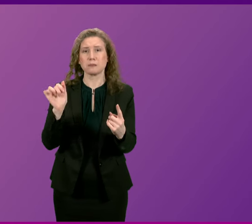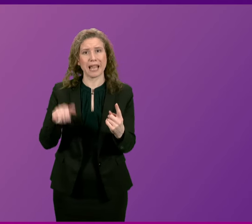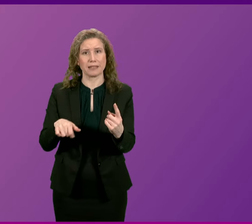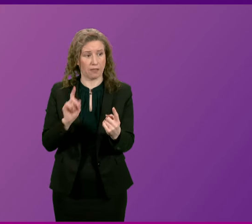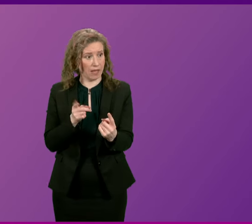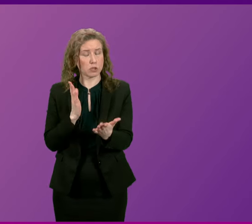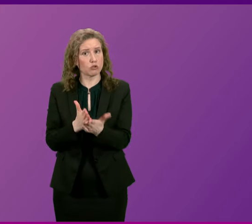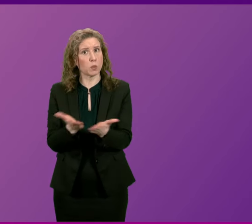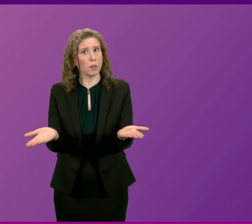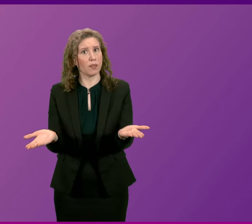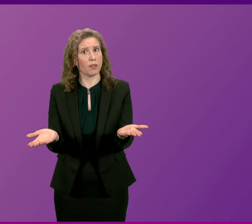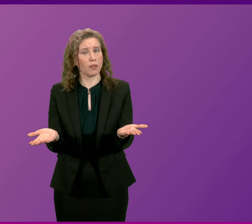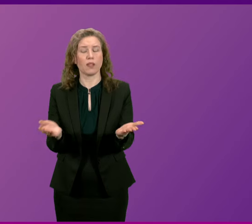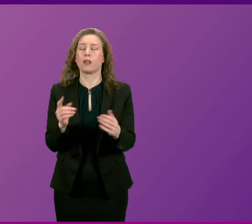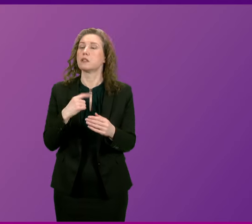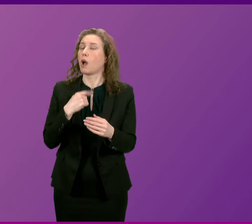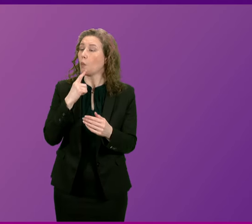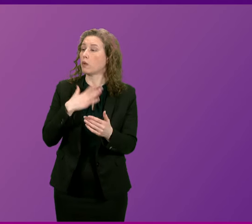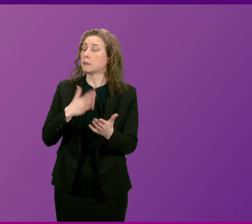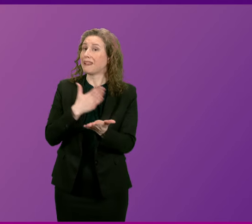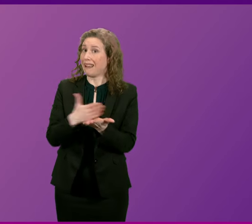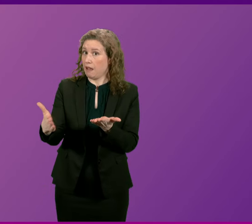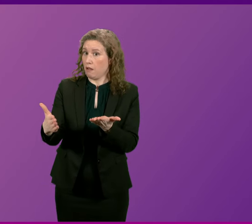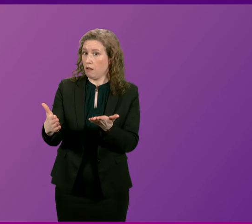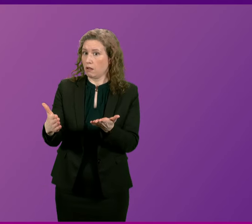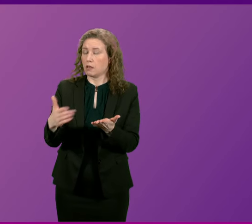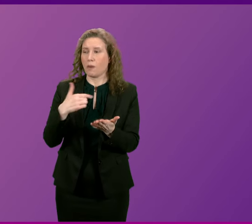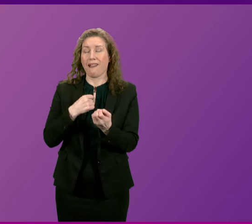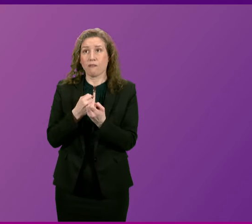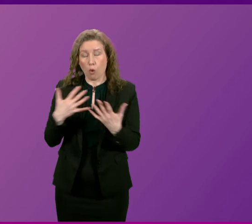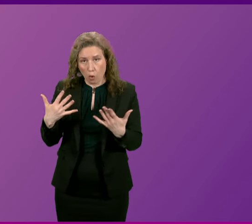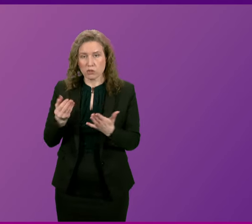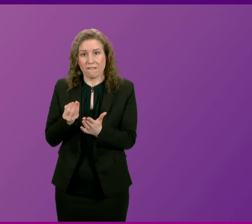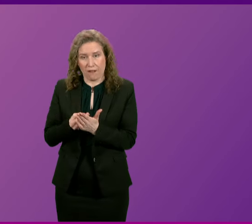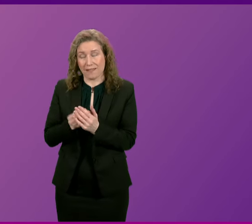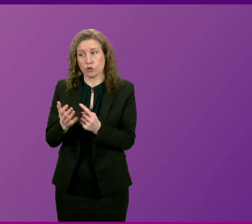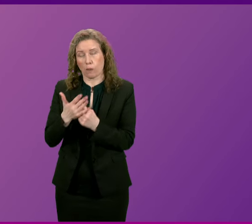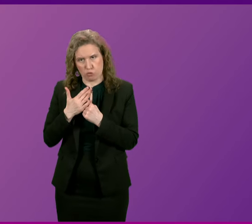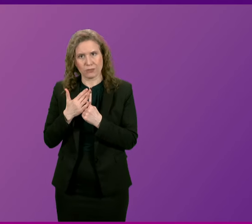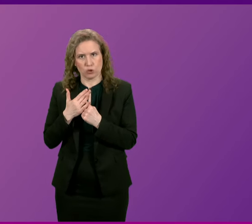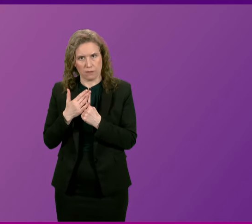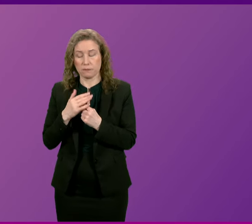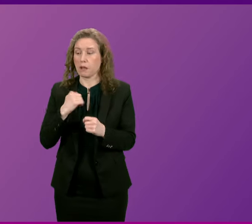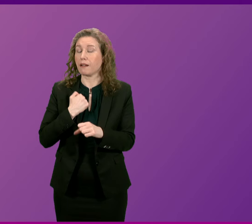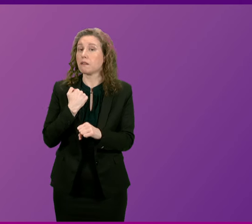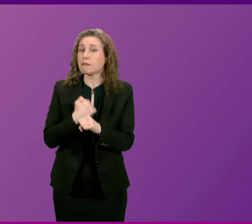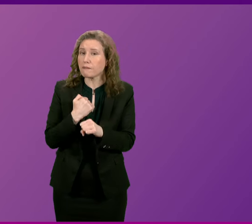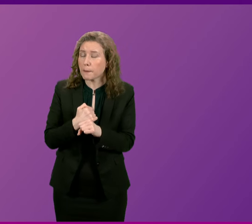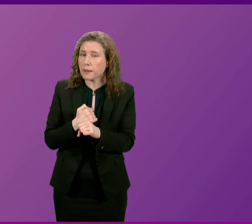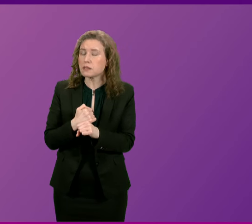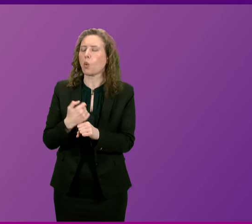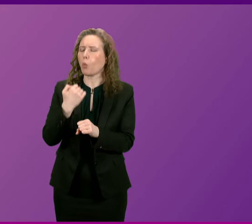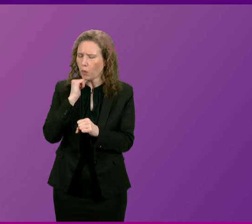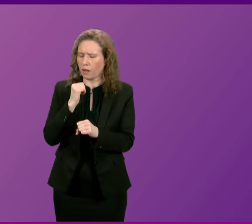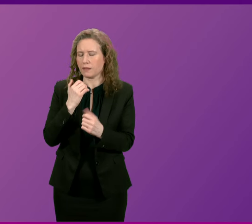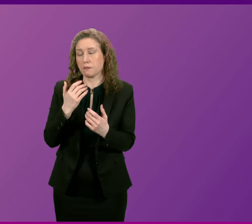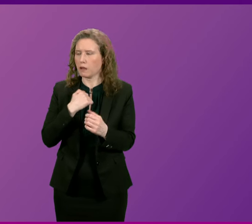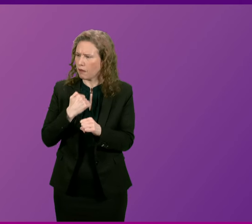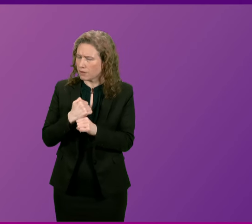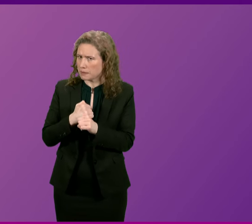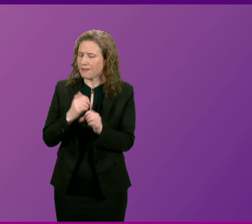is. I will be clear that we are under enormous financial pressure. My Government will have to